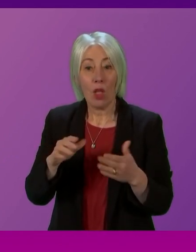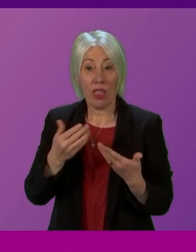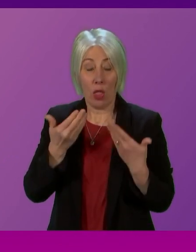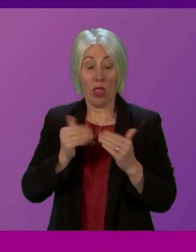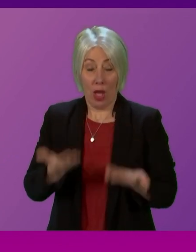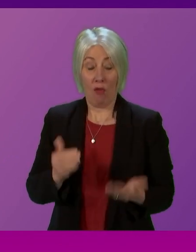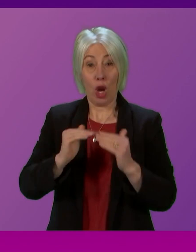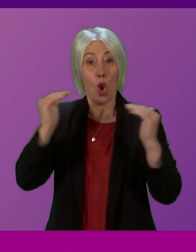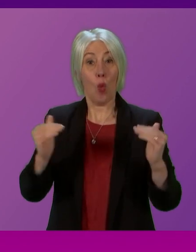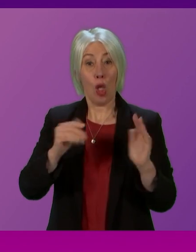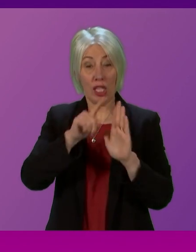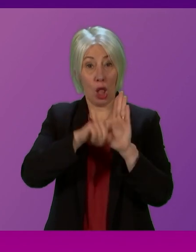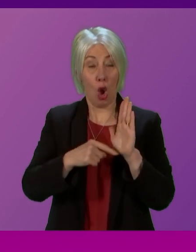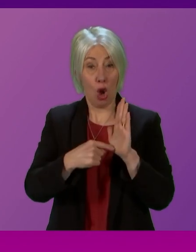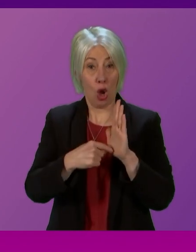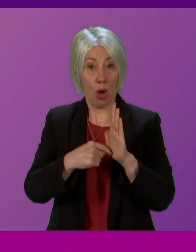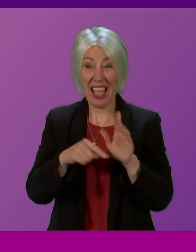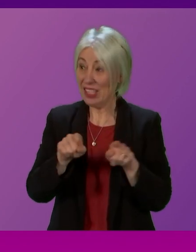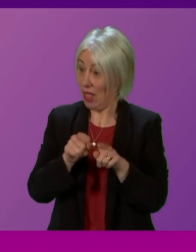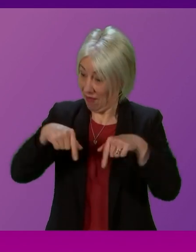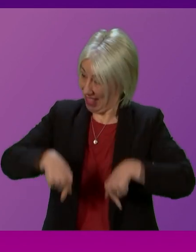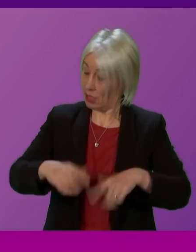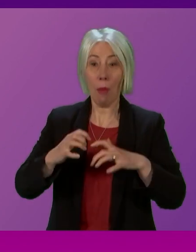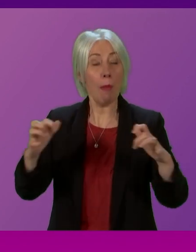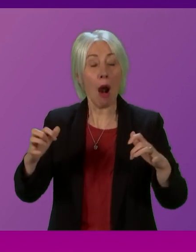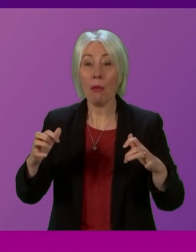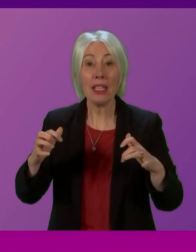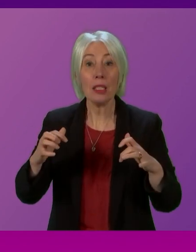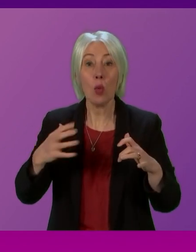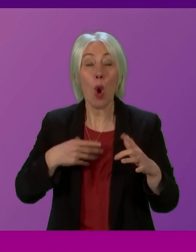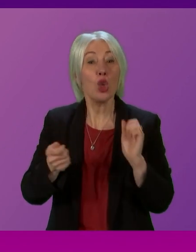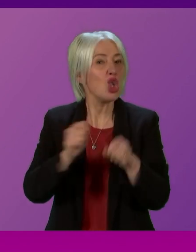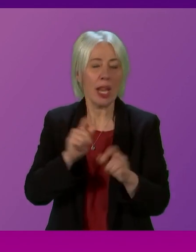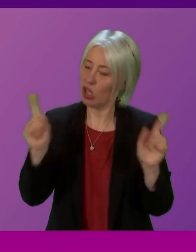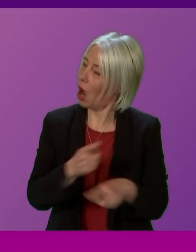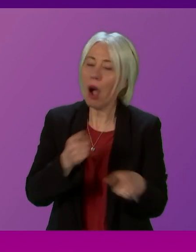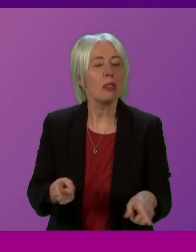equality law, which is law that, even if this Parliament wanted to, it could not change.